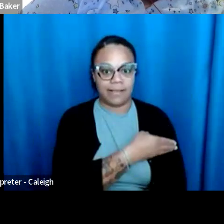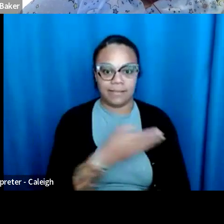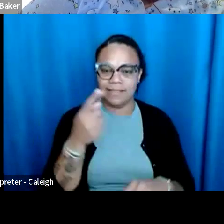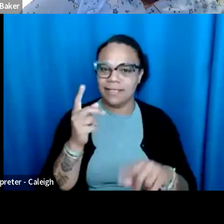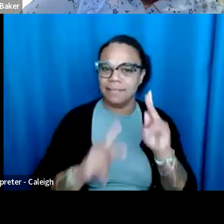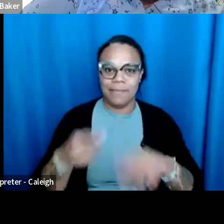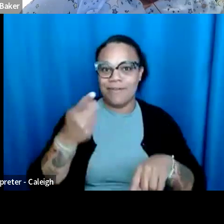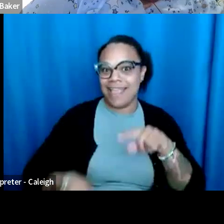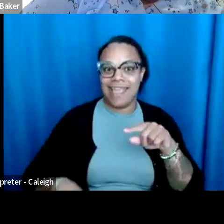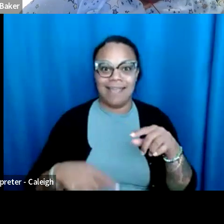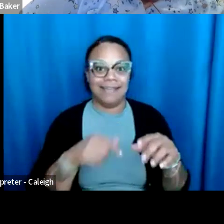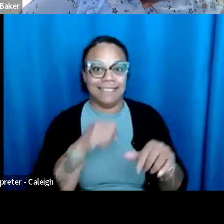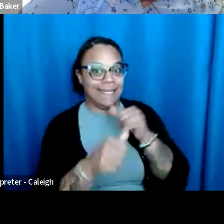with what's right in front of their face.